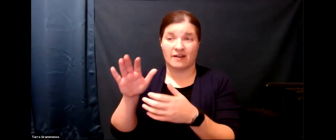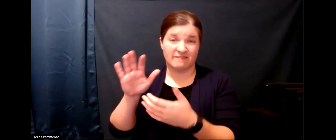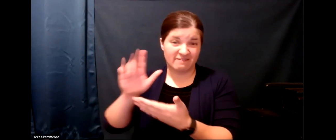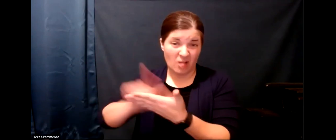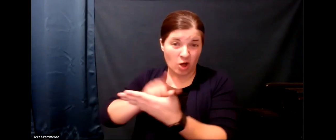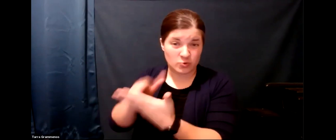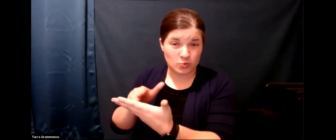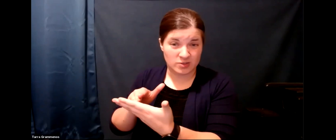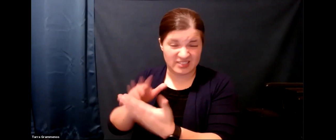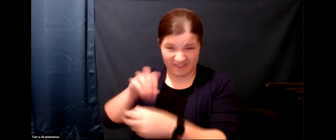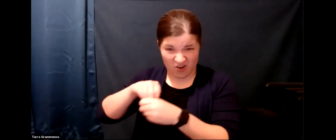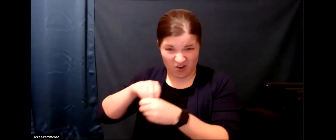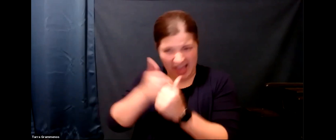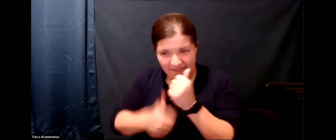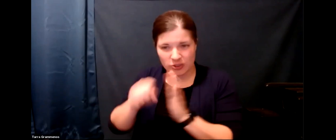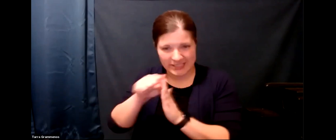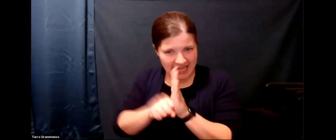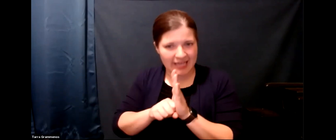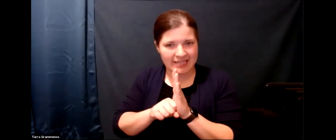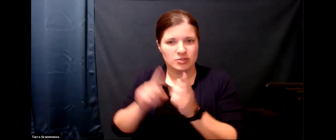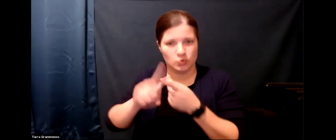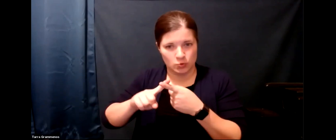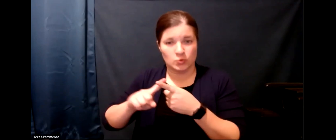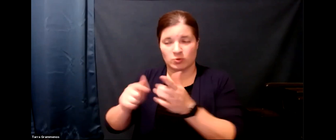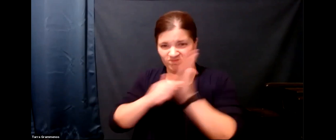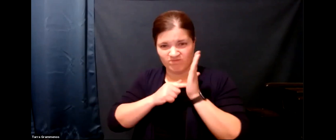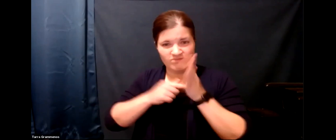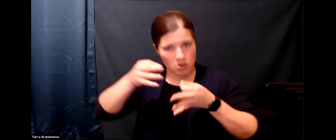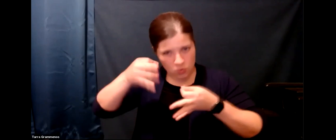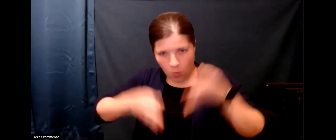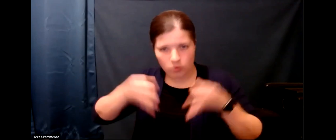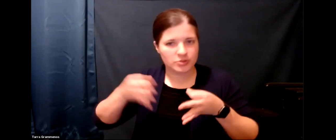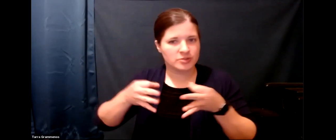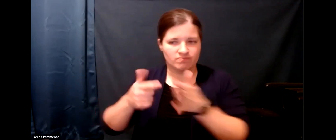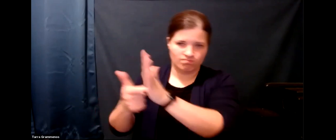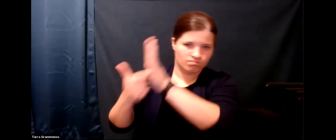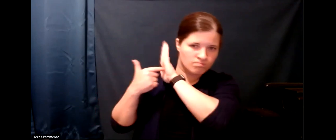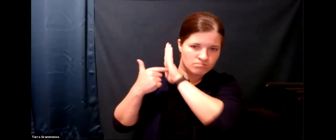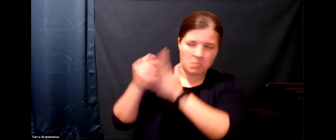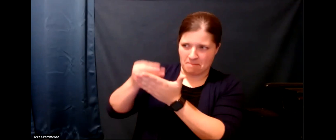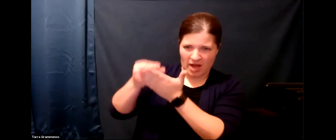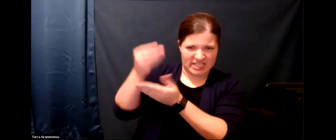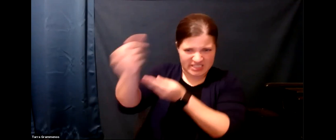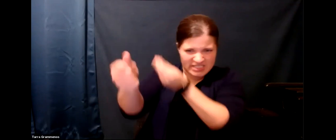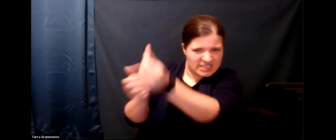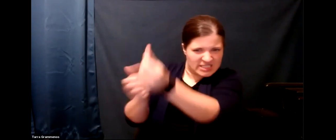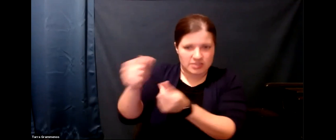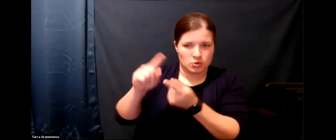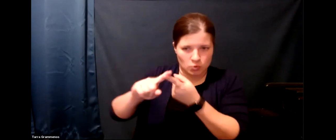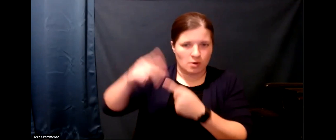In virtually every state to get a court to order that there be funding enough to make sure that people's